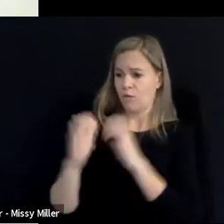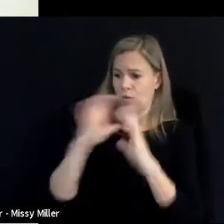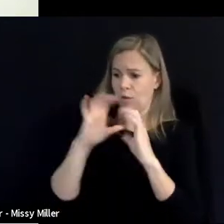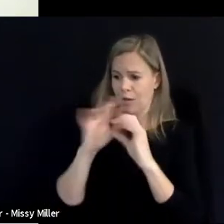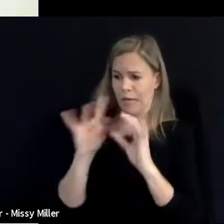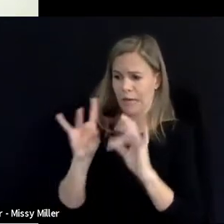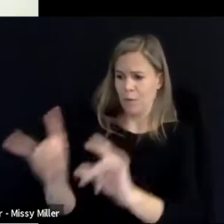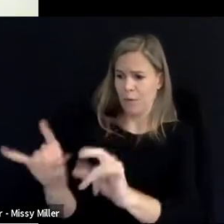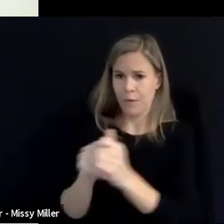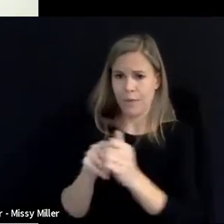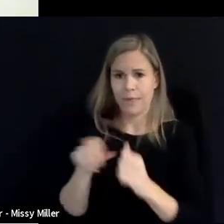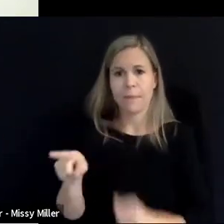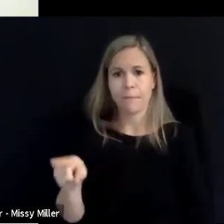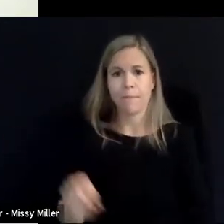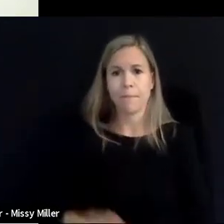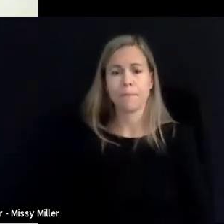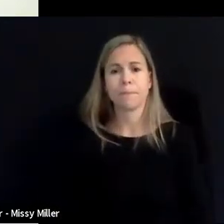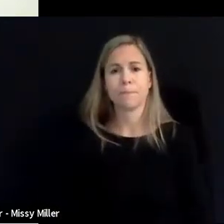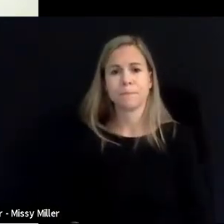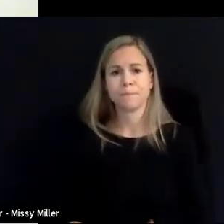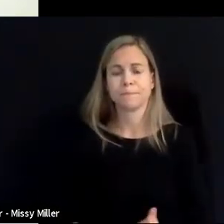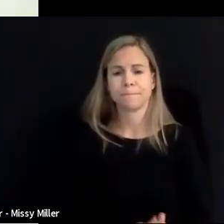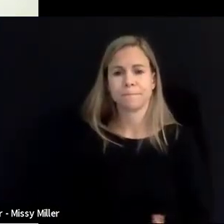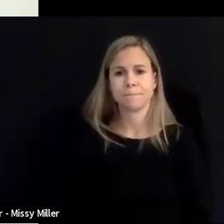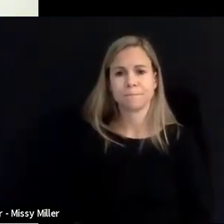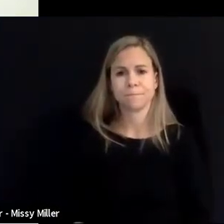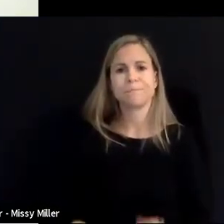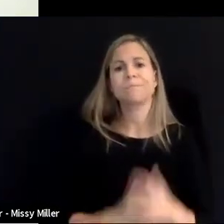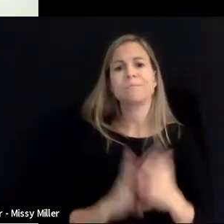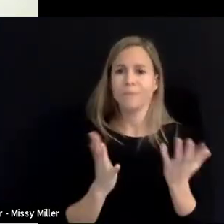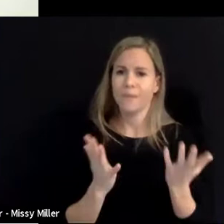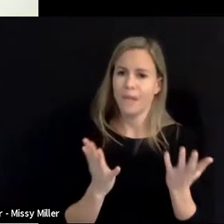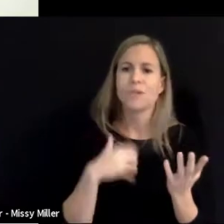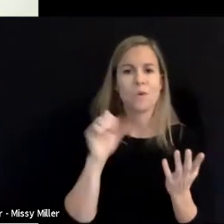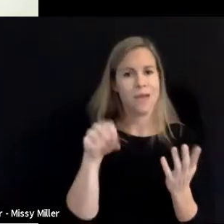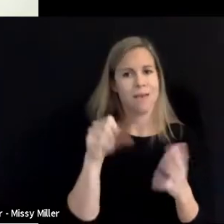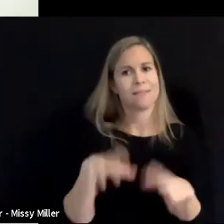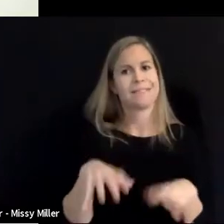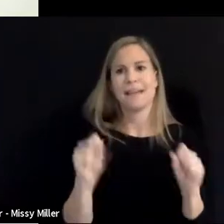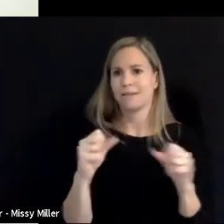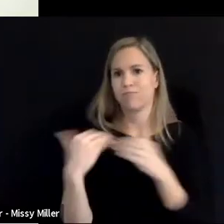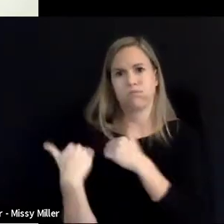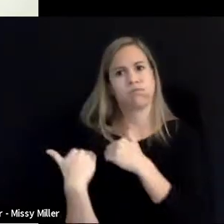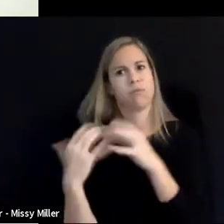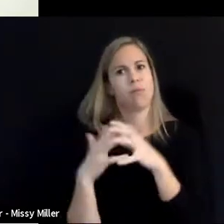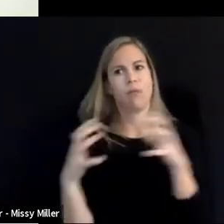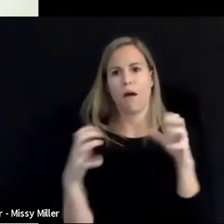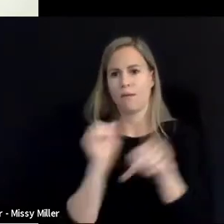And so it takes a lot of extra effort. The kids that work with Jacob in his house,